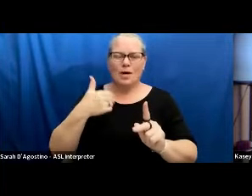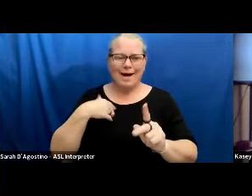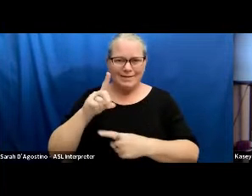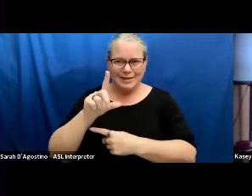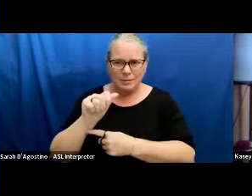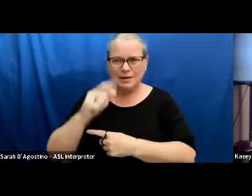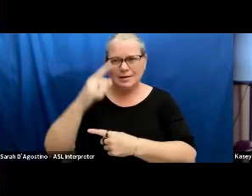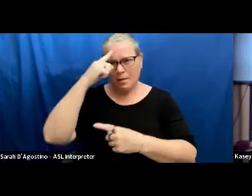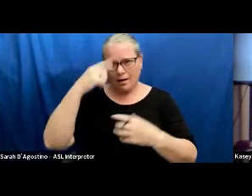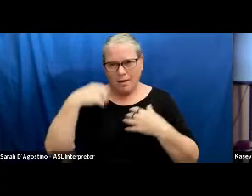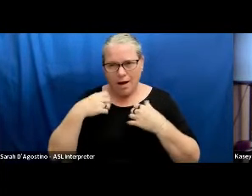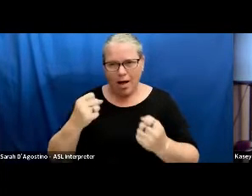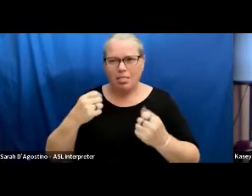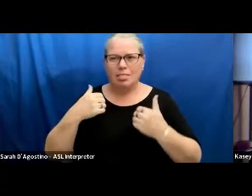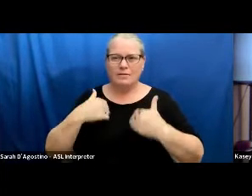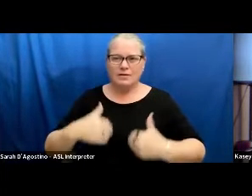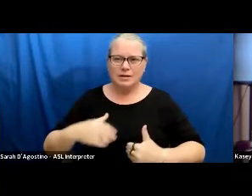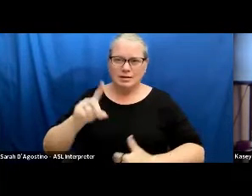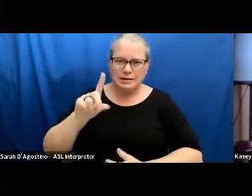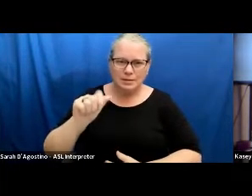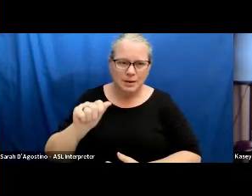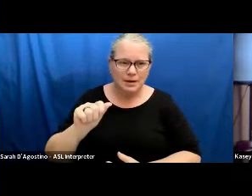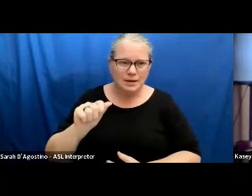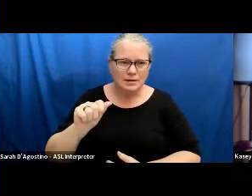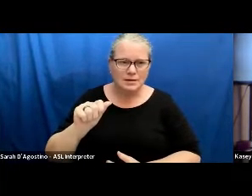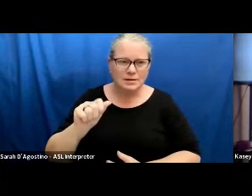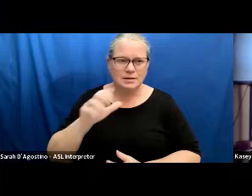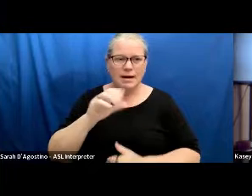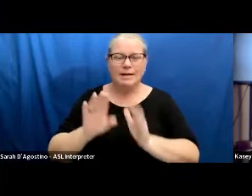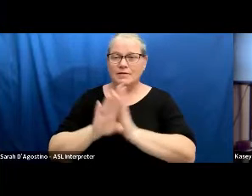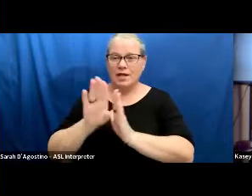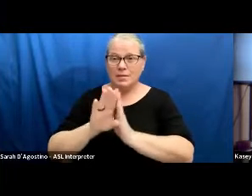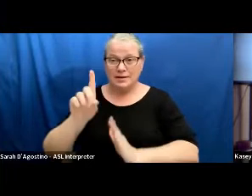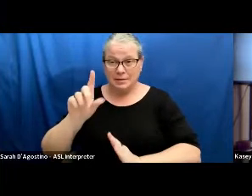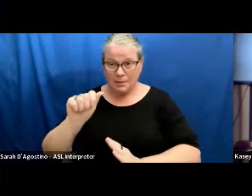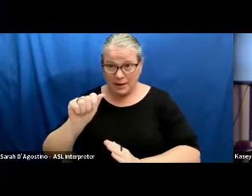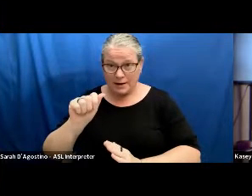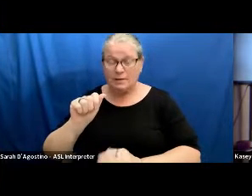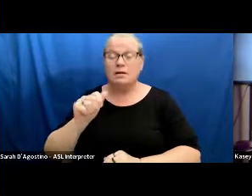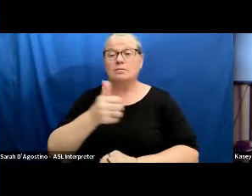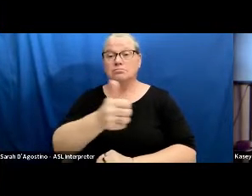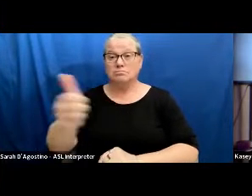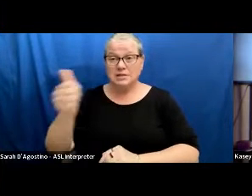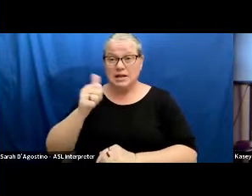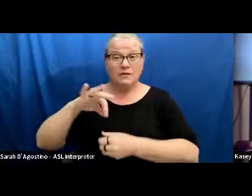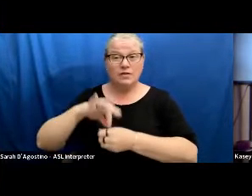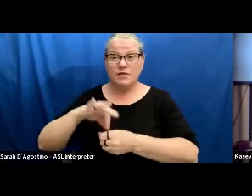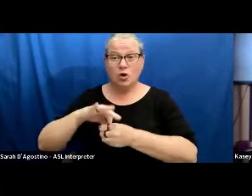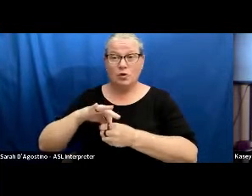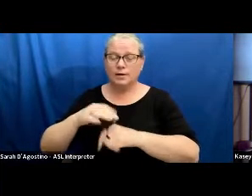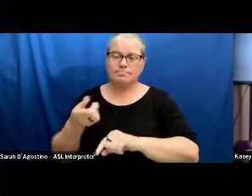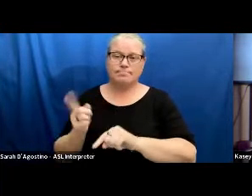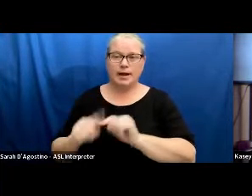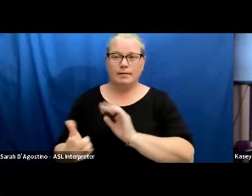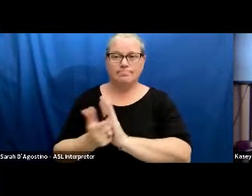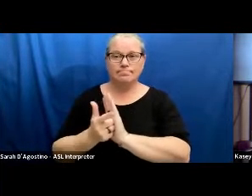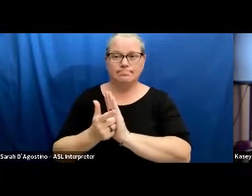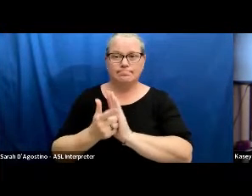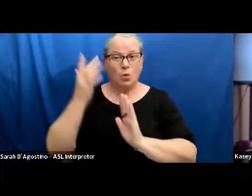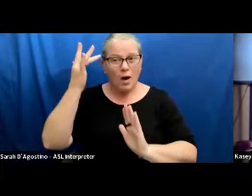have been prevented from voting because there have been a lot of prejudicial stereotypical